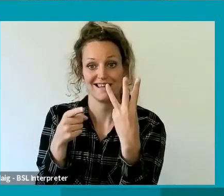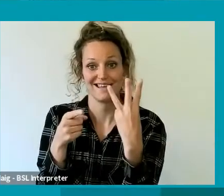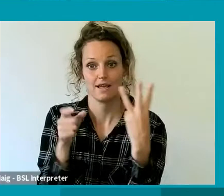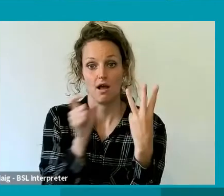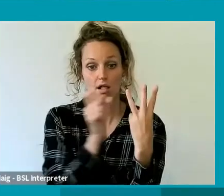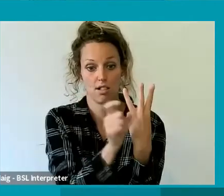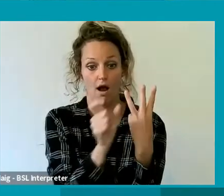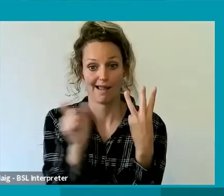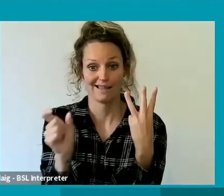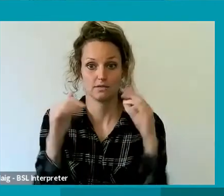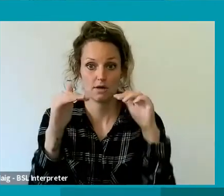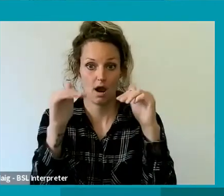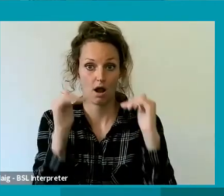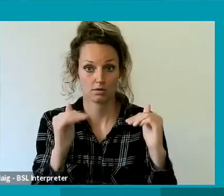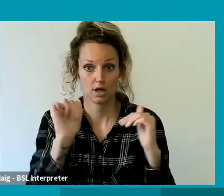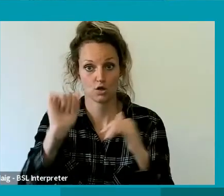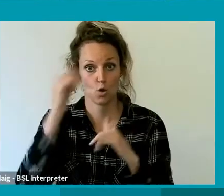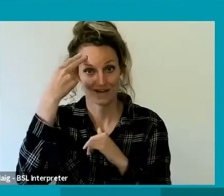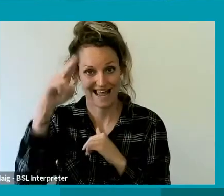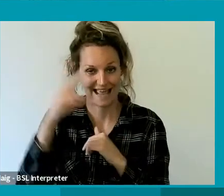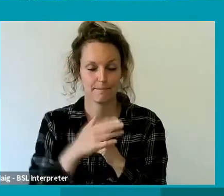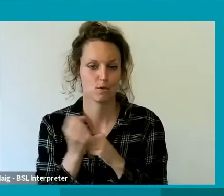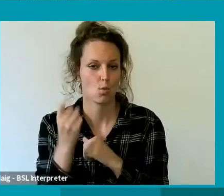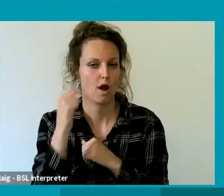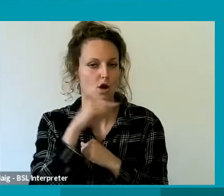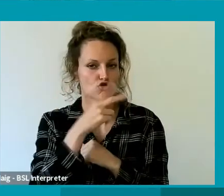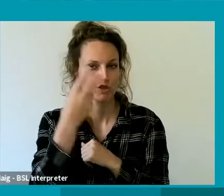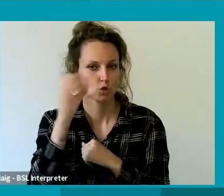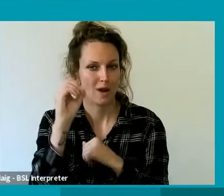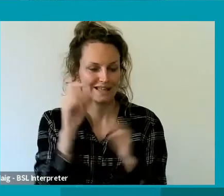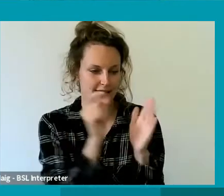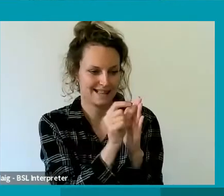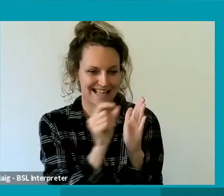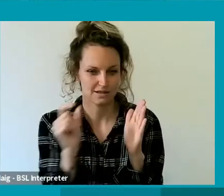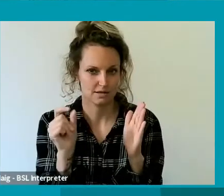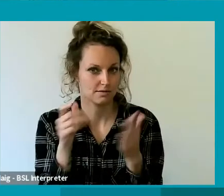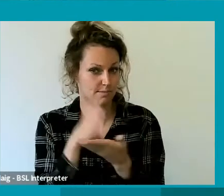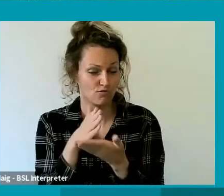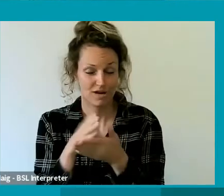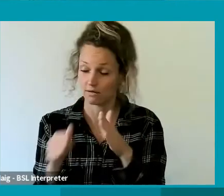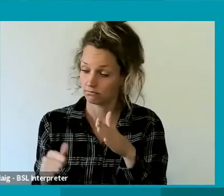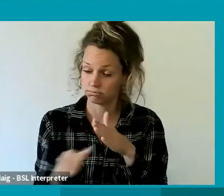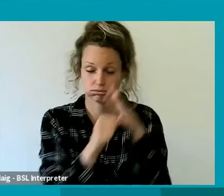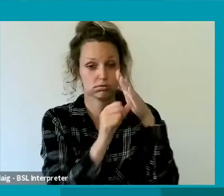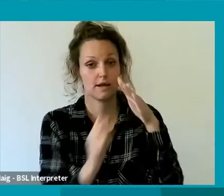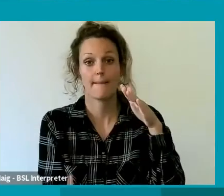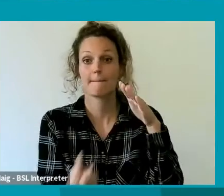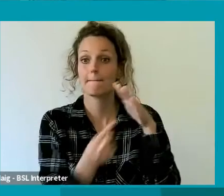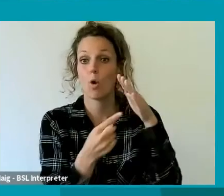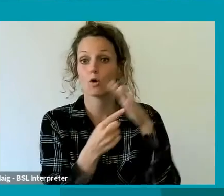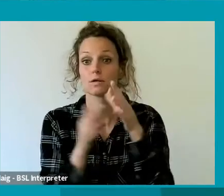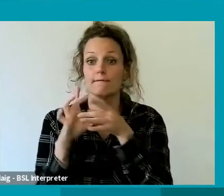It's probably one of the most important things for LinkedIn for recruiters and employers when they're searching